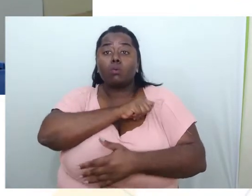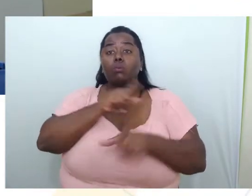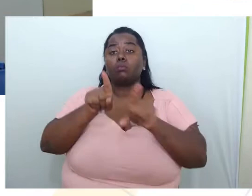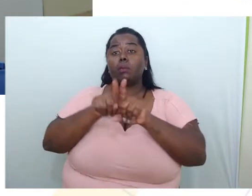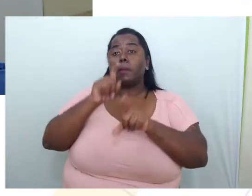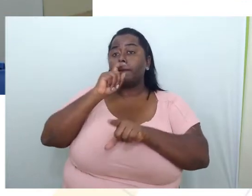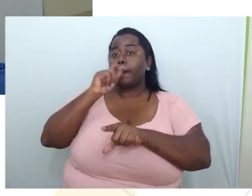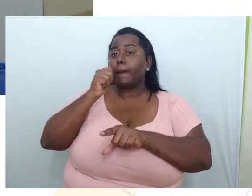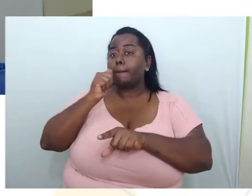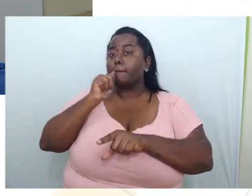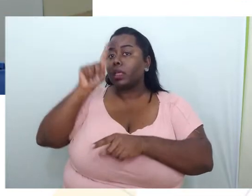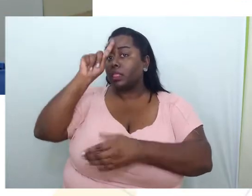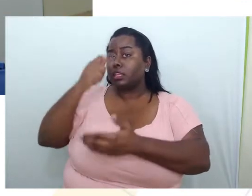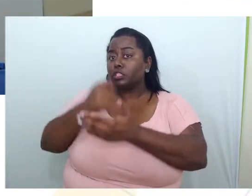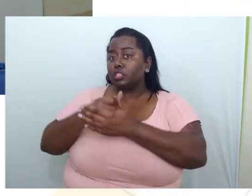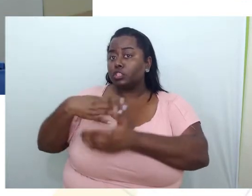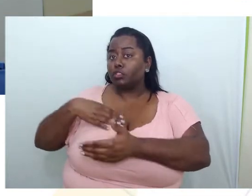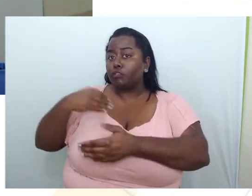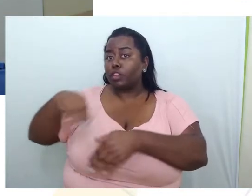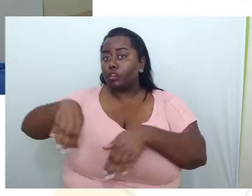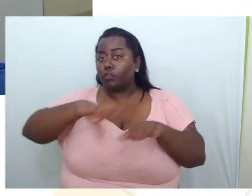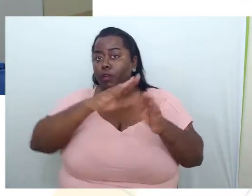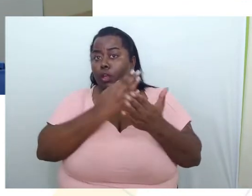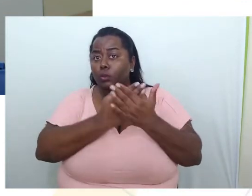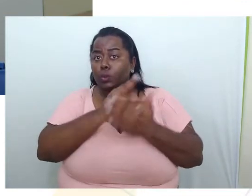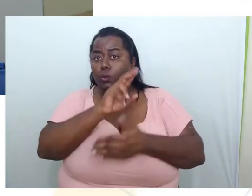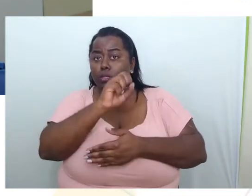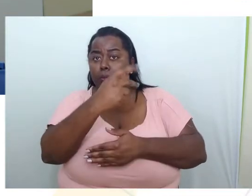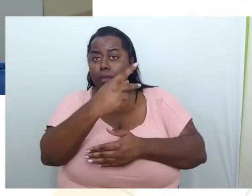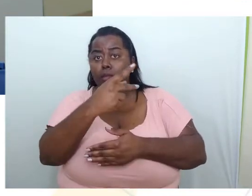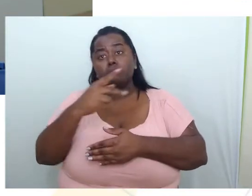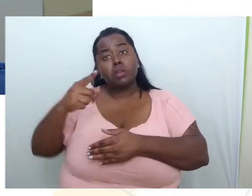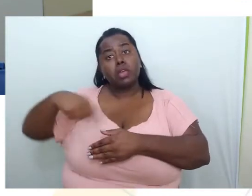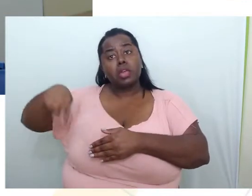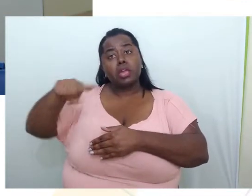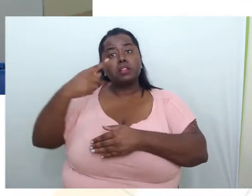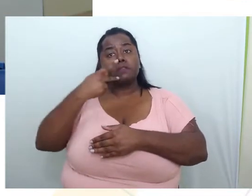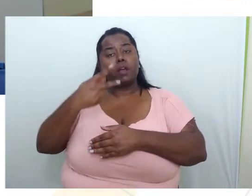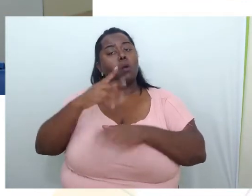send their children to USP they would say Oh USP is a particular type of